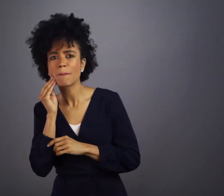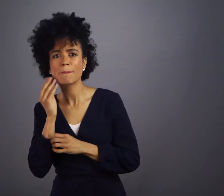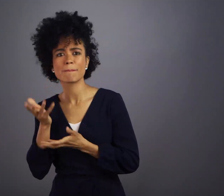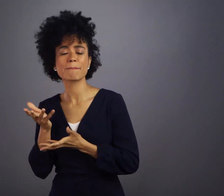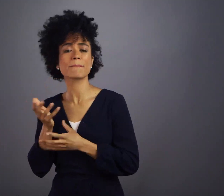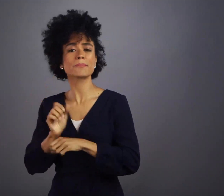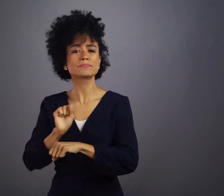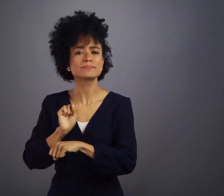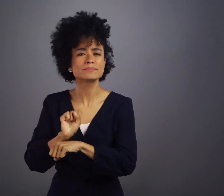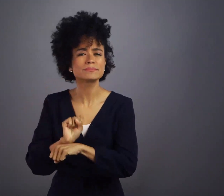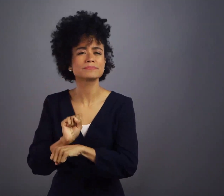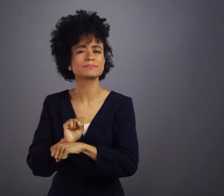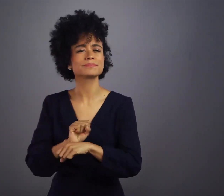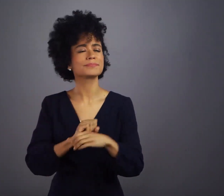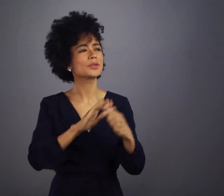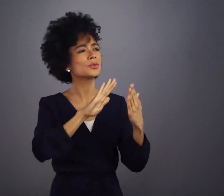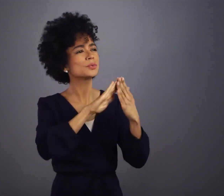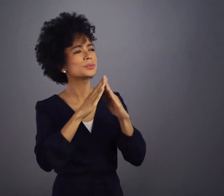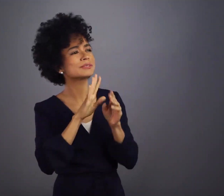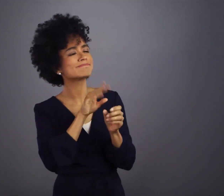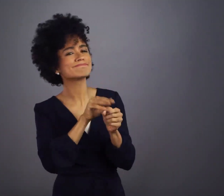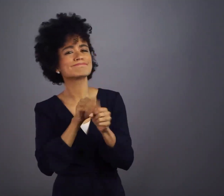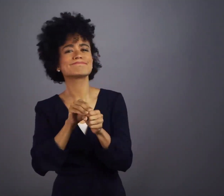occupations and affairs.